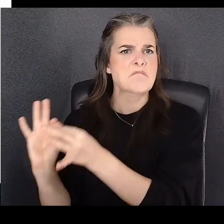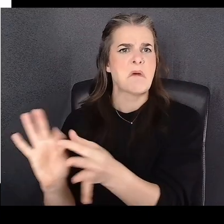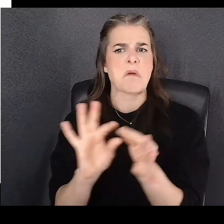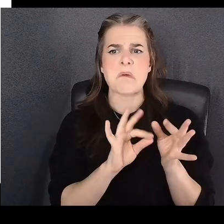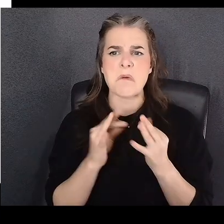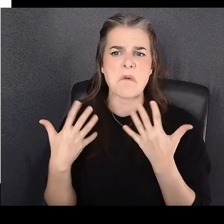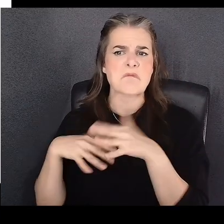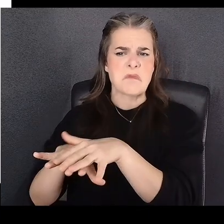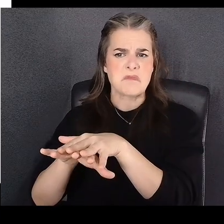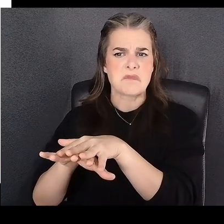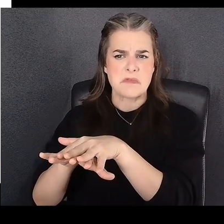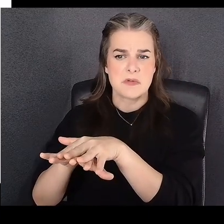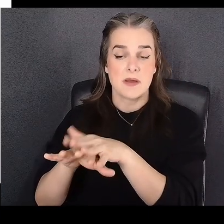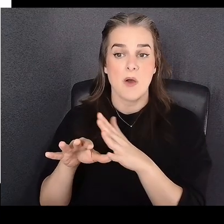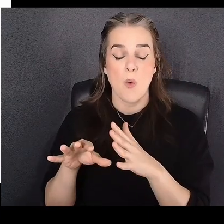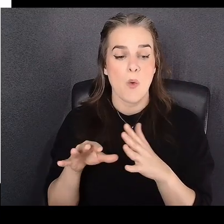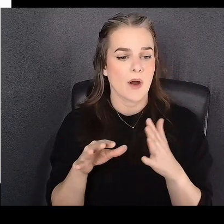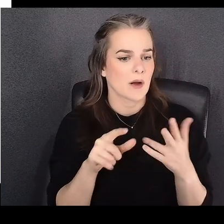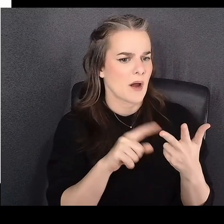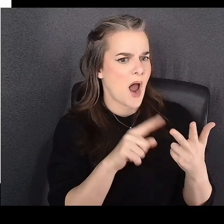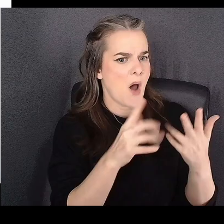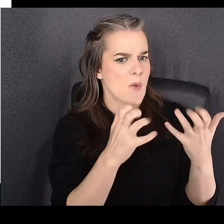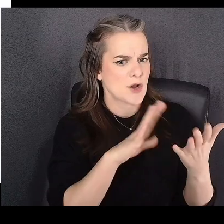and connect with individuals that way. How can I be safe on the internet?